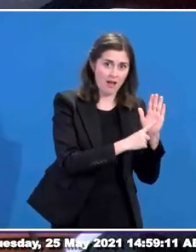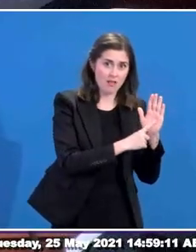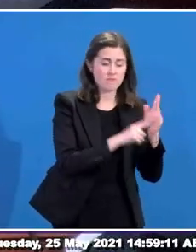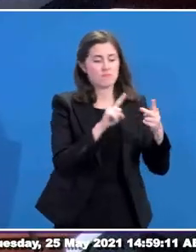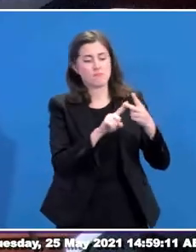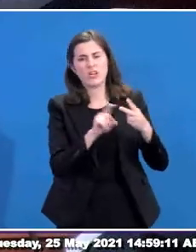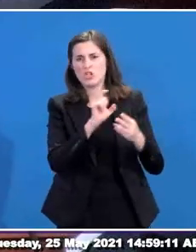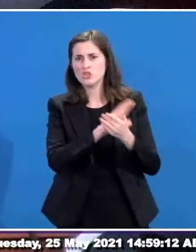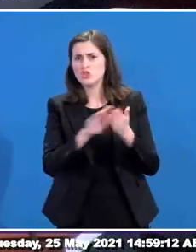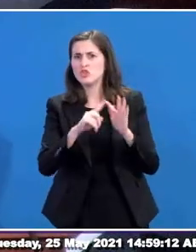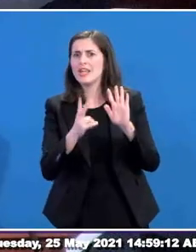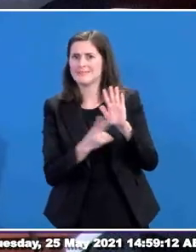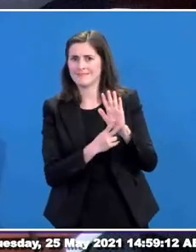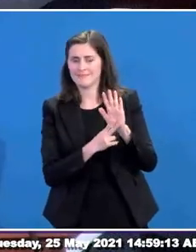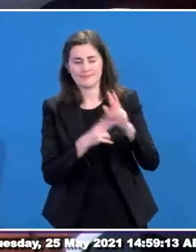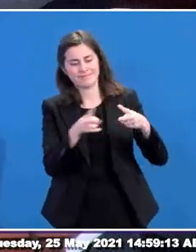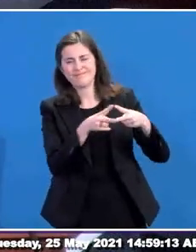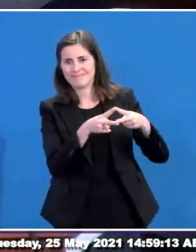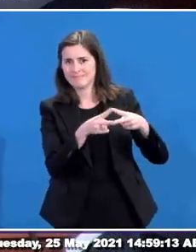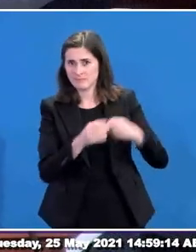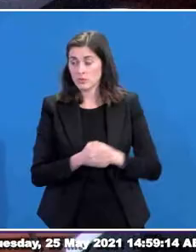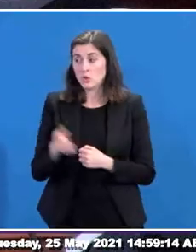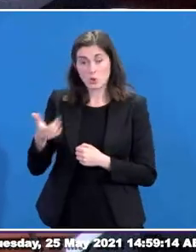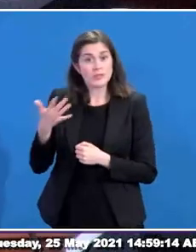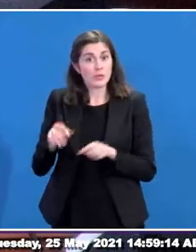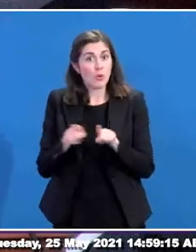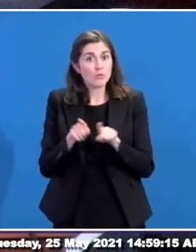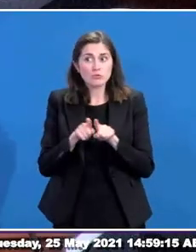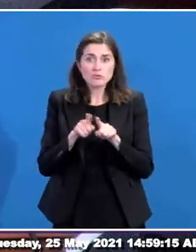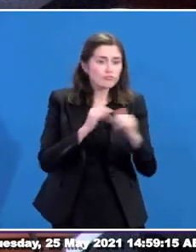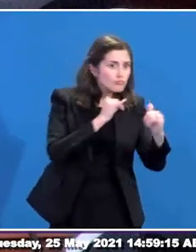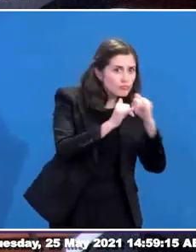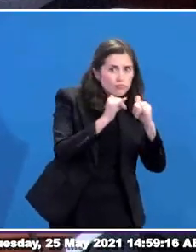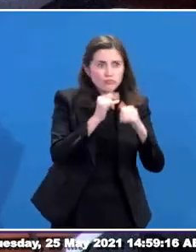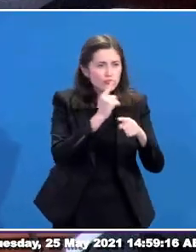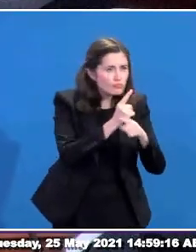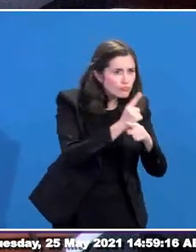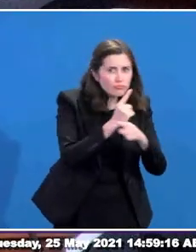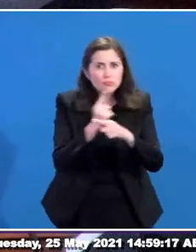You also spoke to the staff at the house and you were asked to